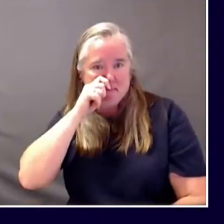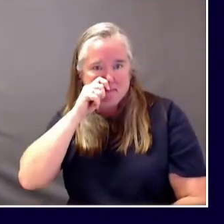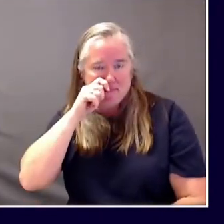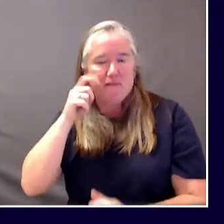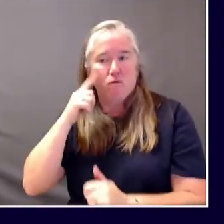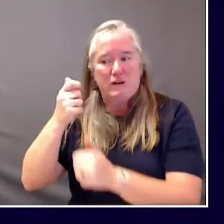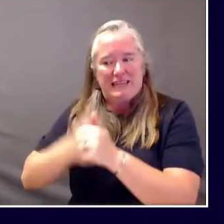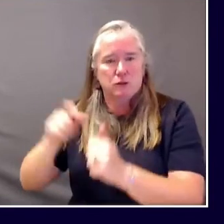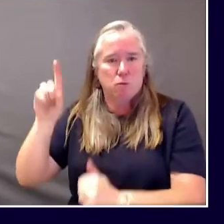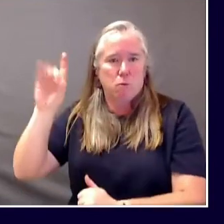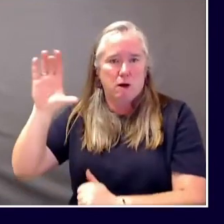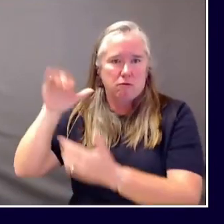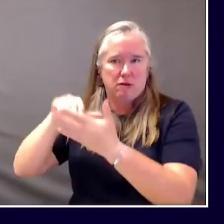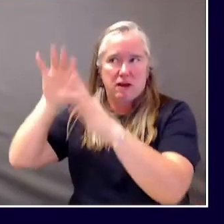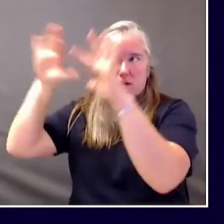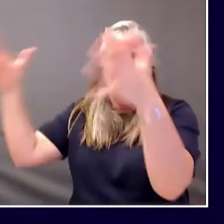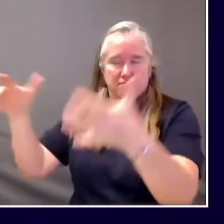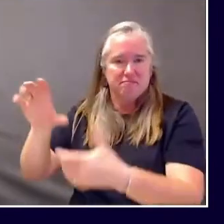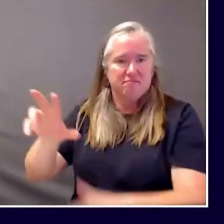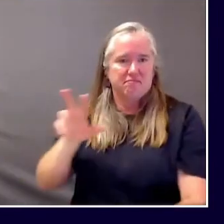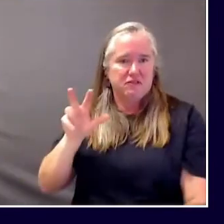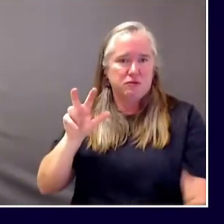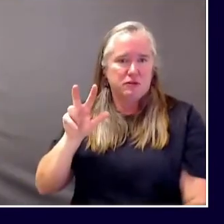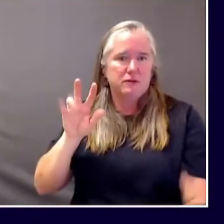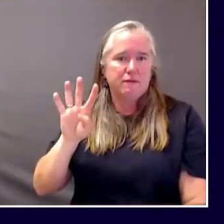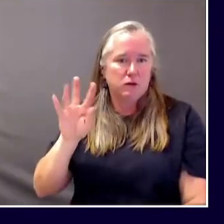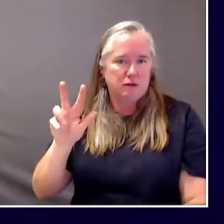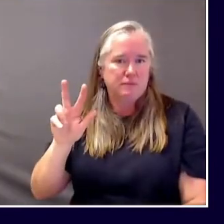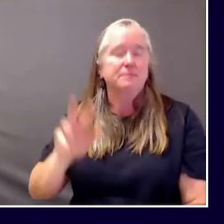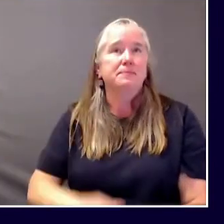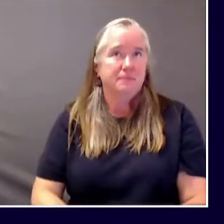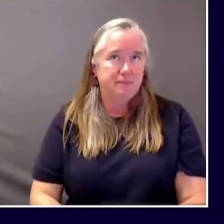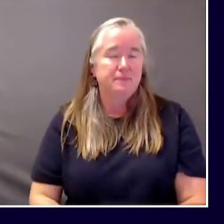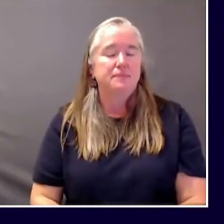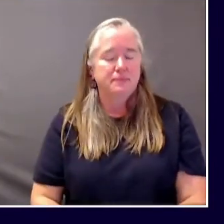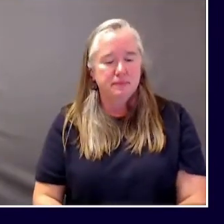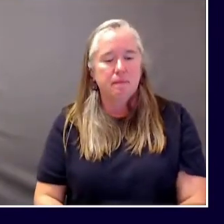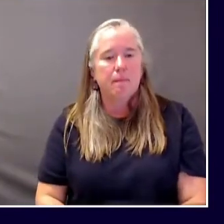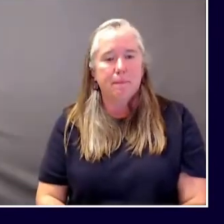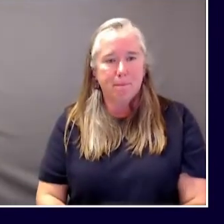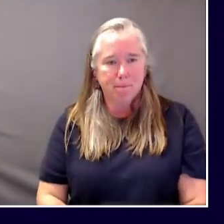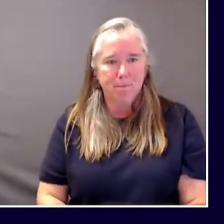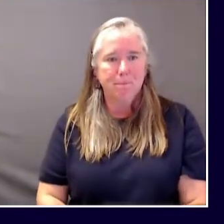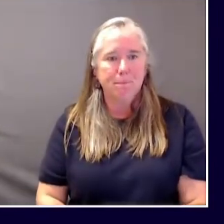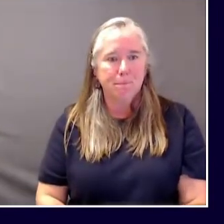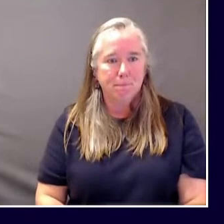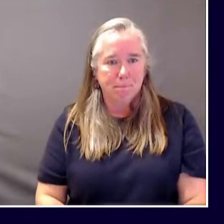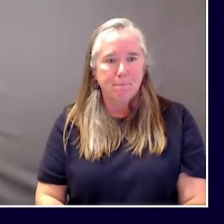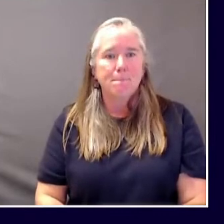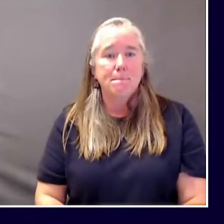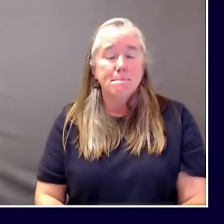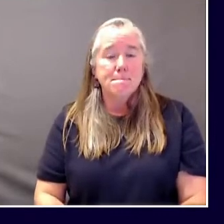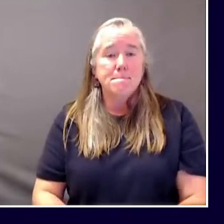every hundred thousand people